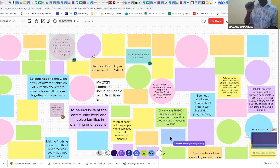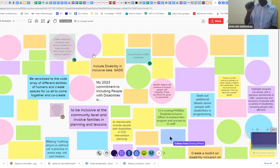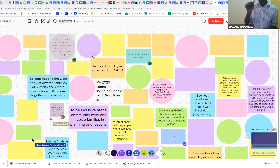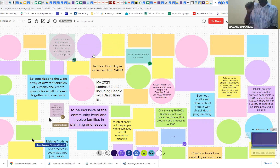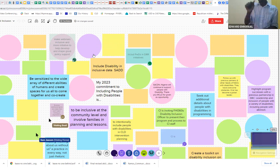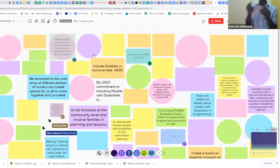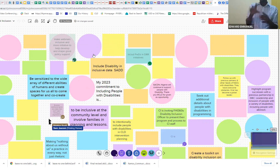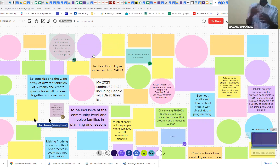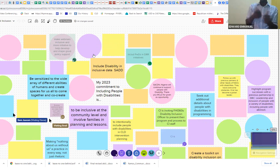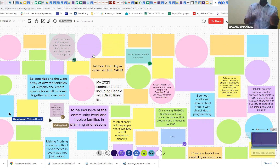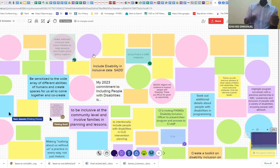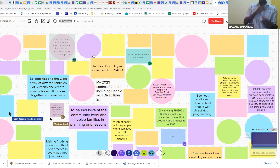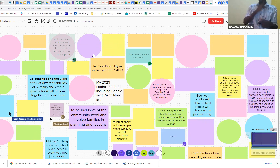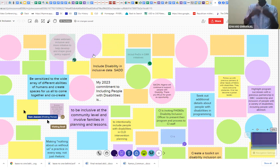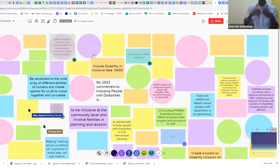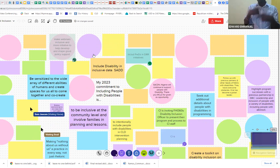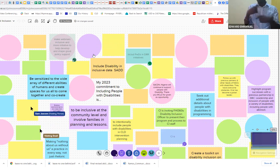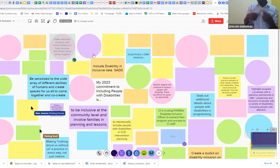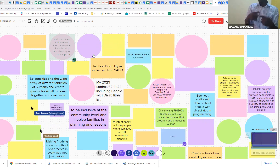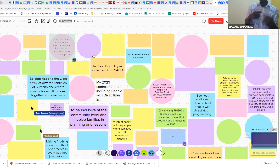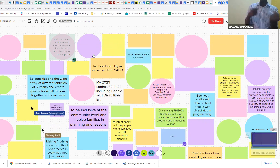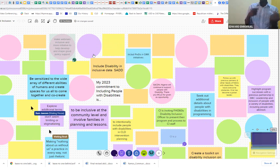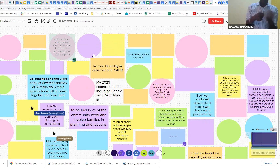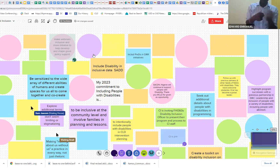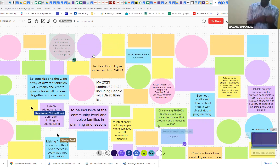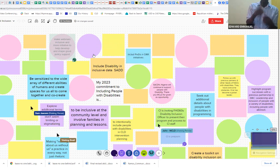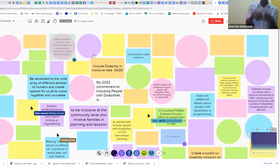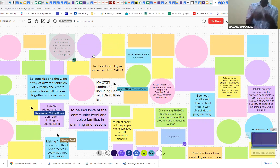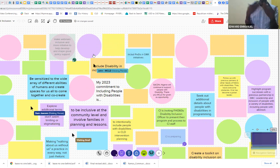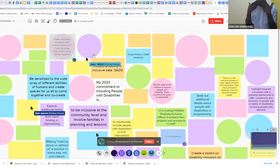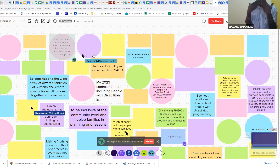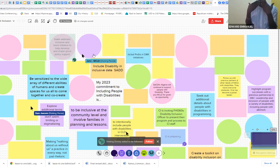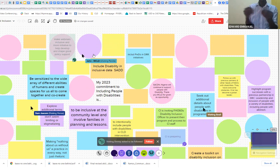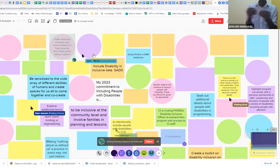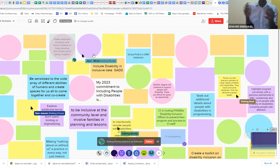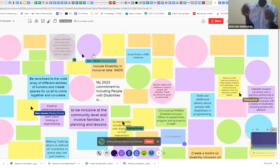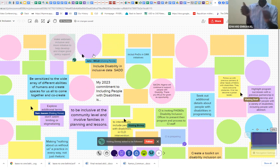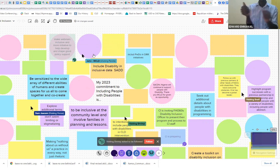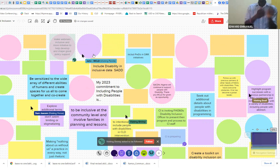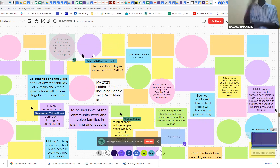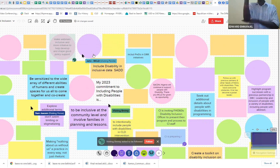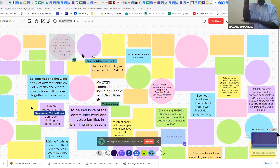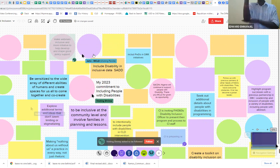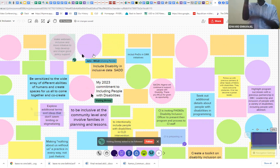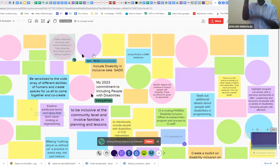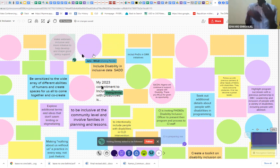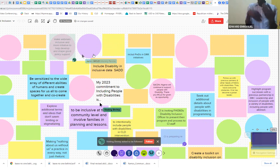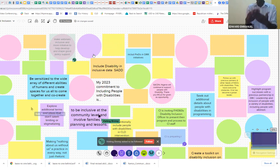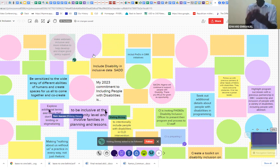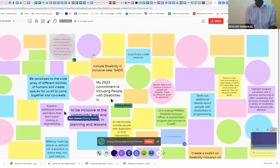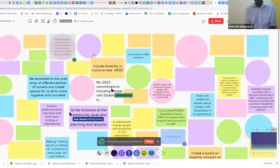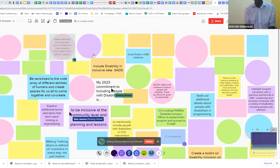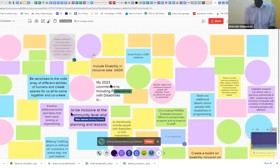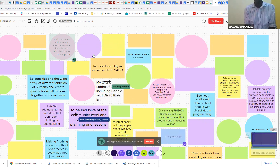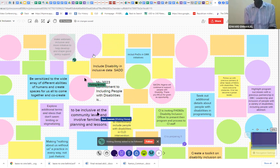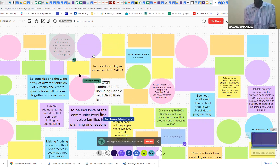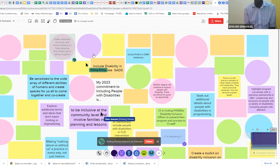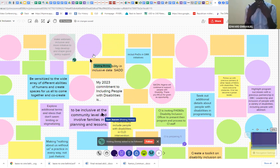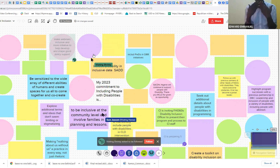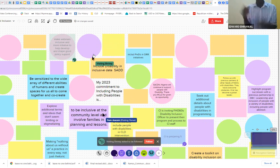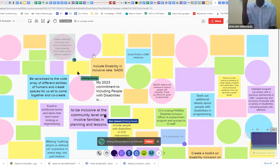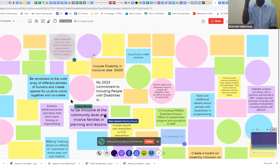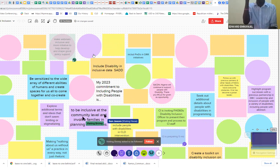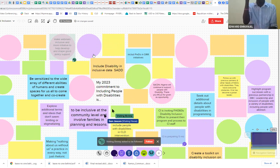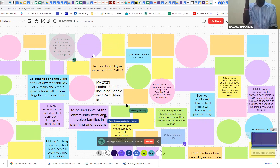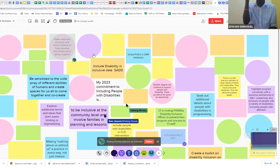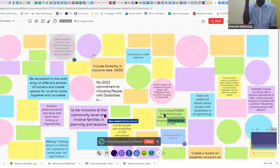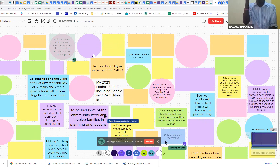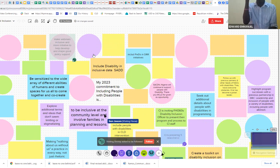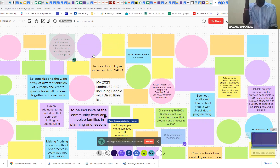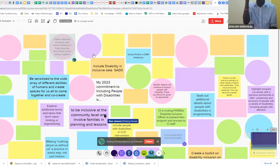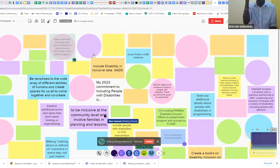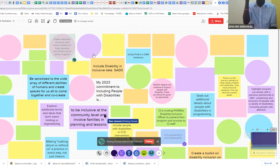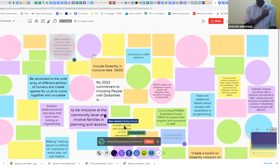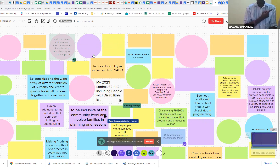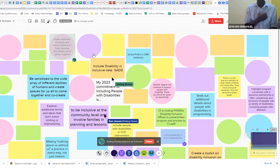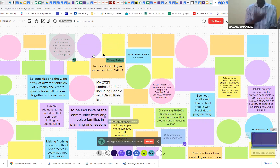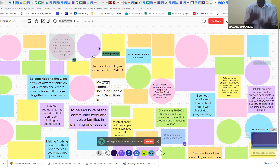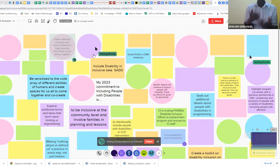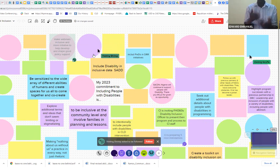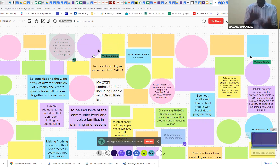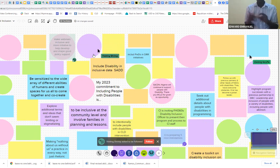Did we come across some difficulty in implementing them? If so, what kind of challenges did we have and think of what can we do to overcome these challenges?